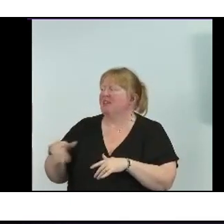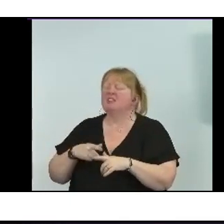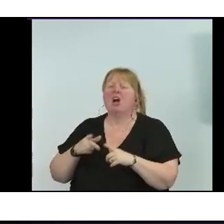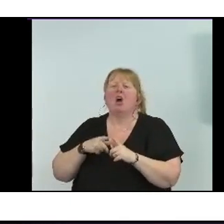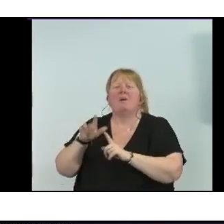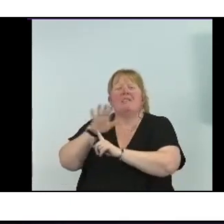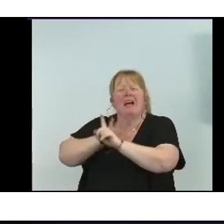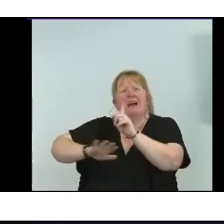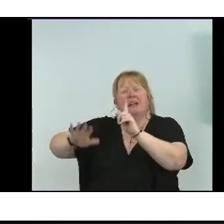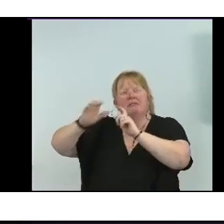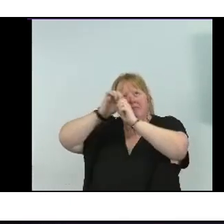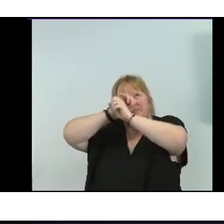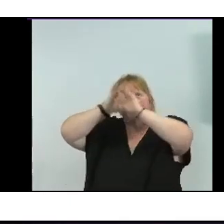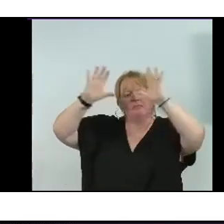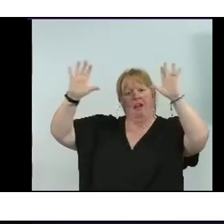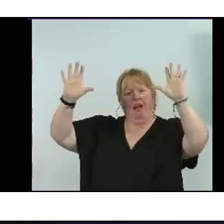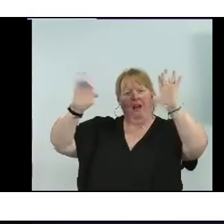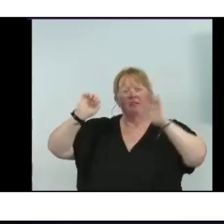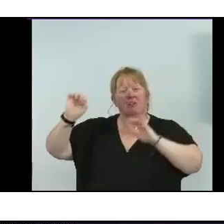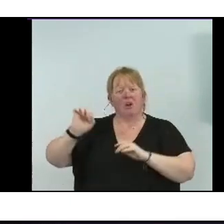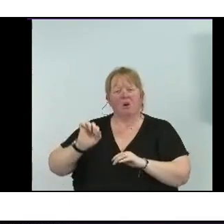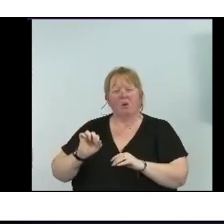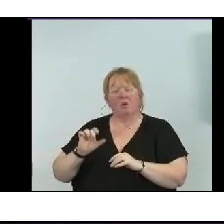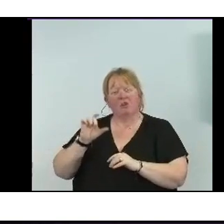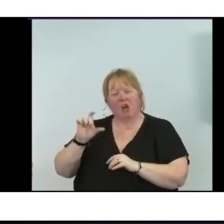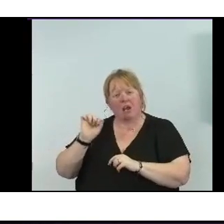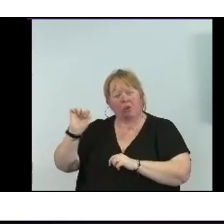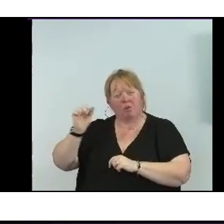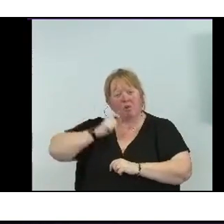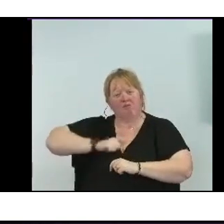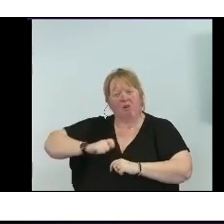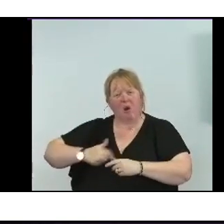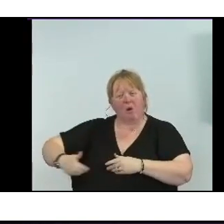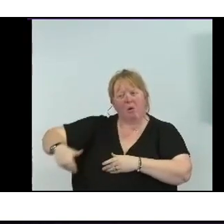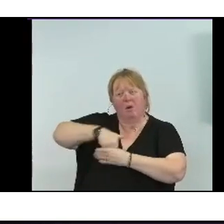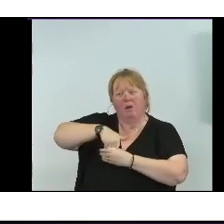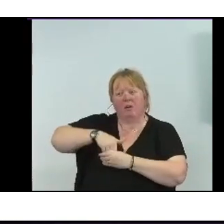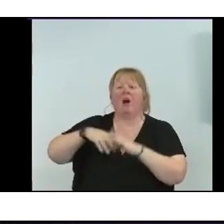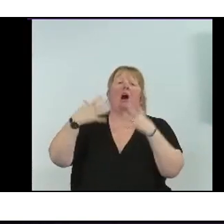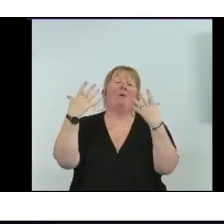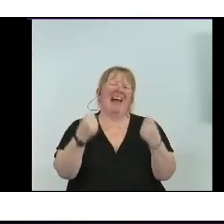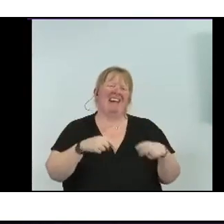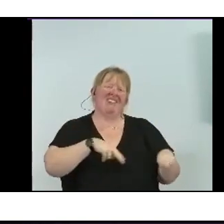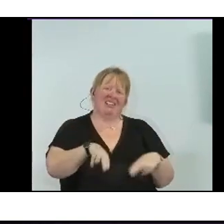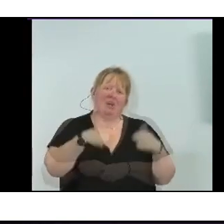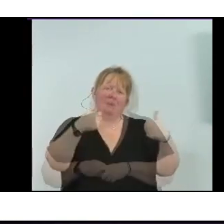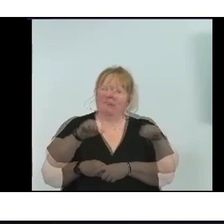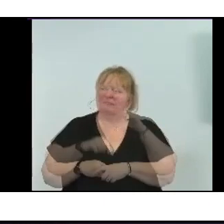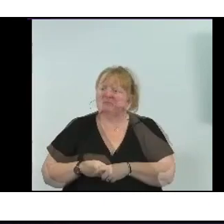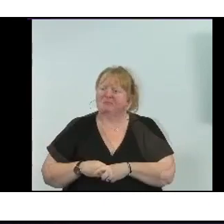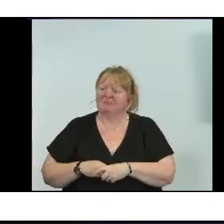So Charlie, what was your role in in kind of getting this? We have the video. Oh, sorry. [Emma] Hey I'm Emma,